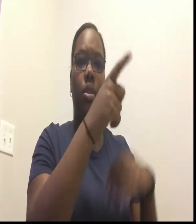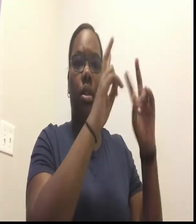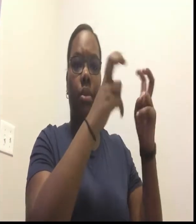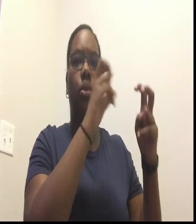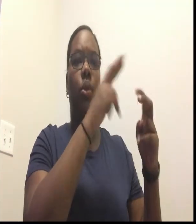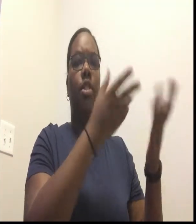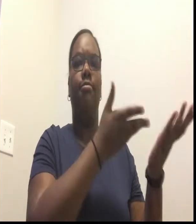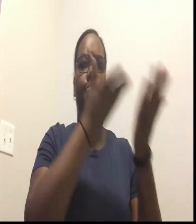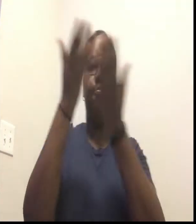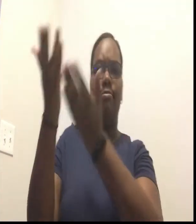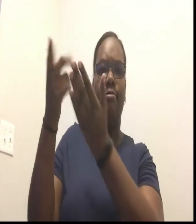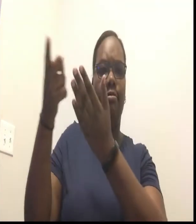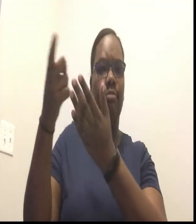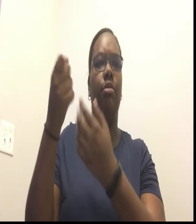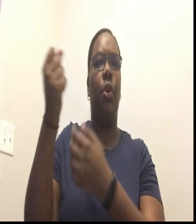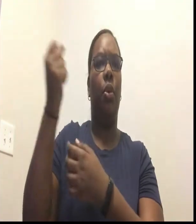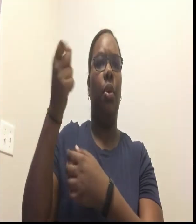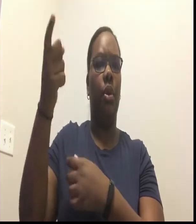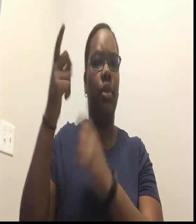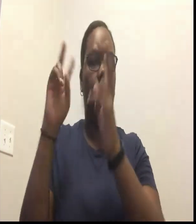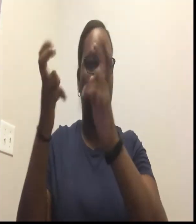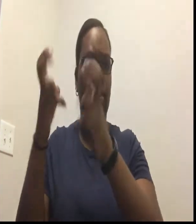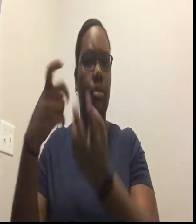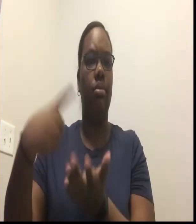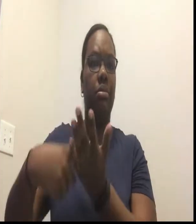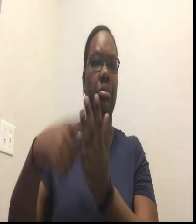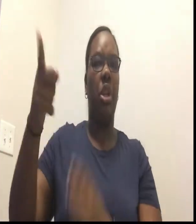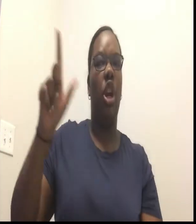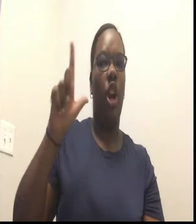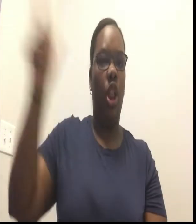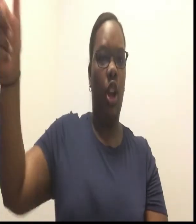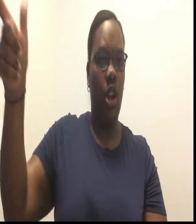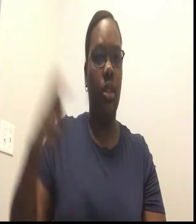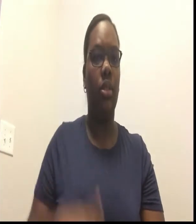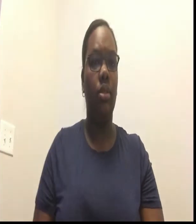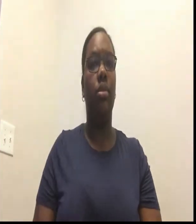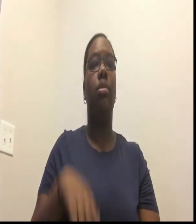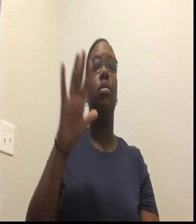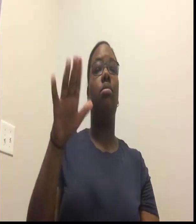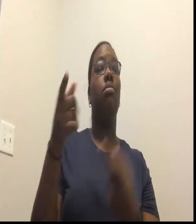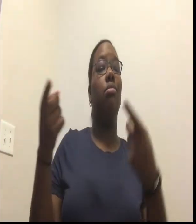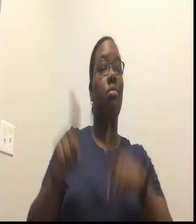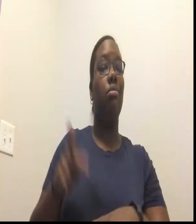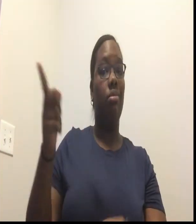business-related, its procedural and this motion must be considered before the